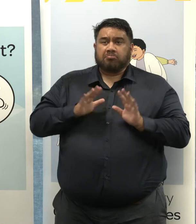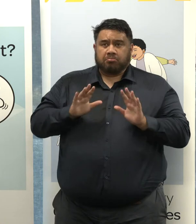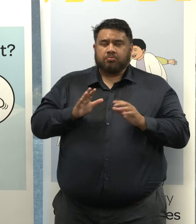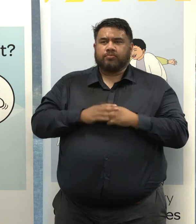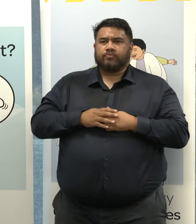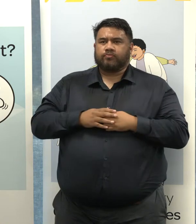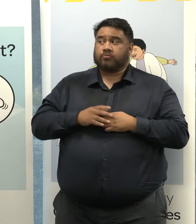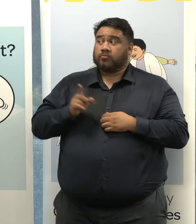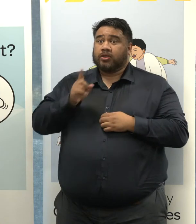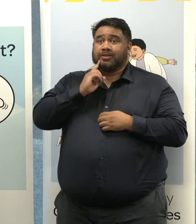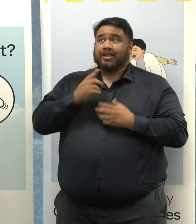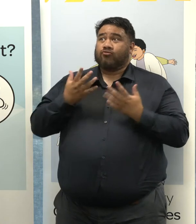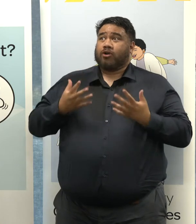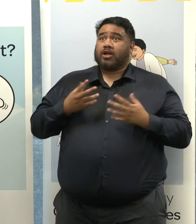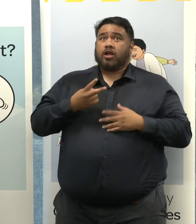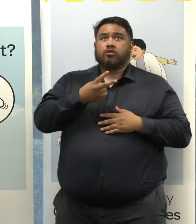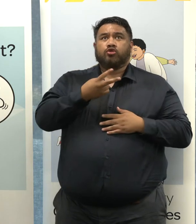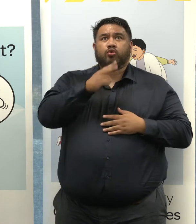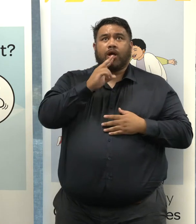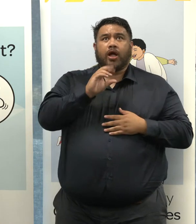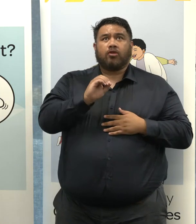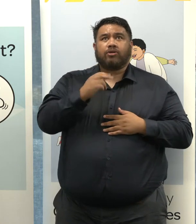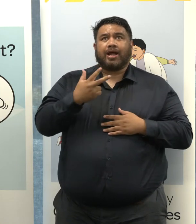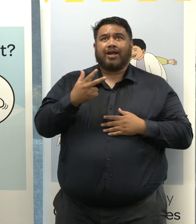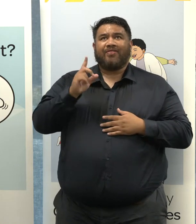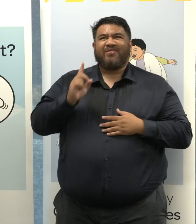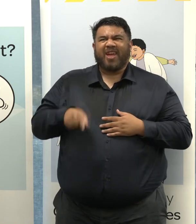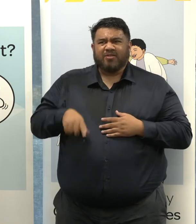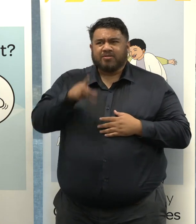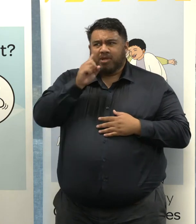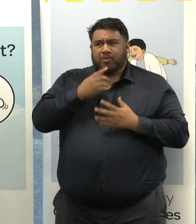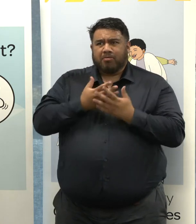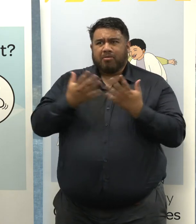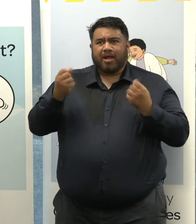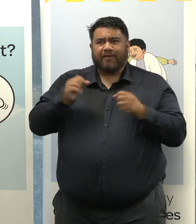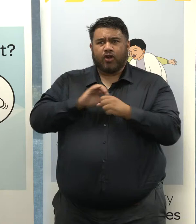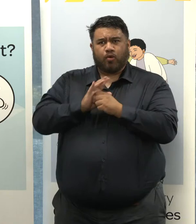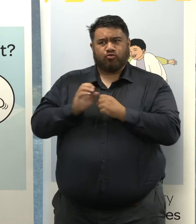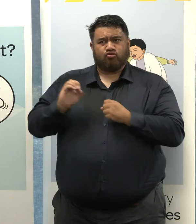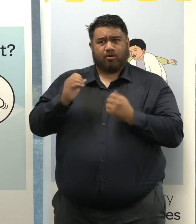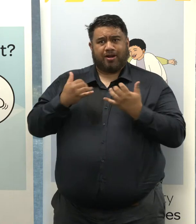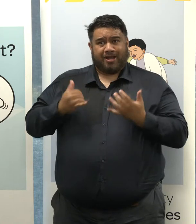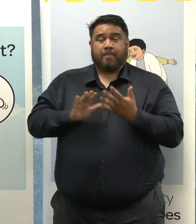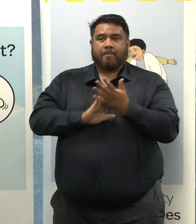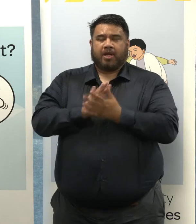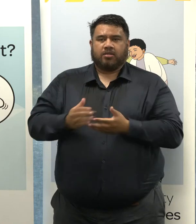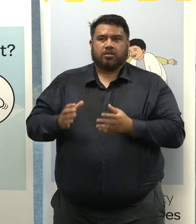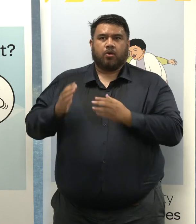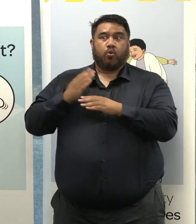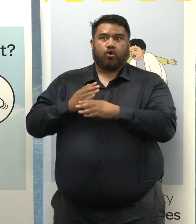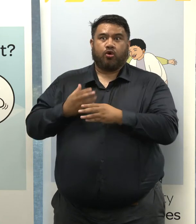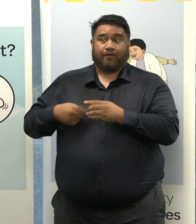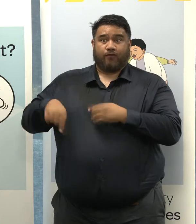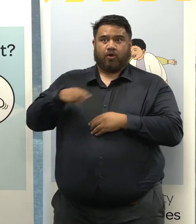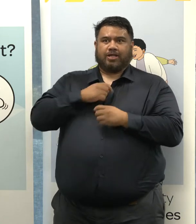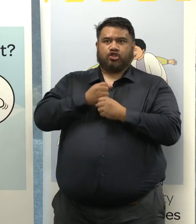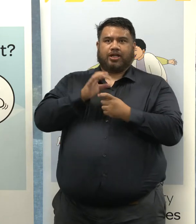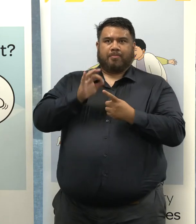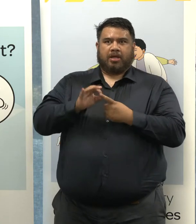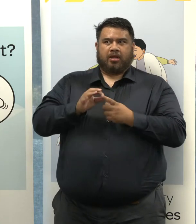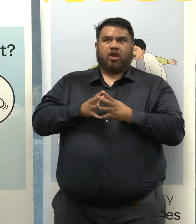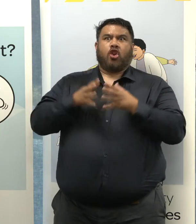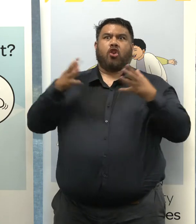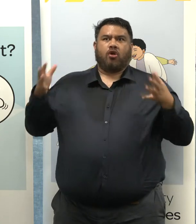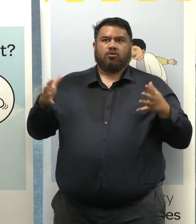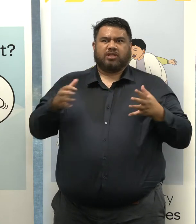Just make sure you have got